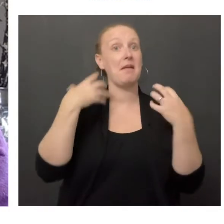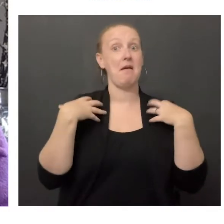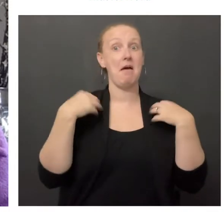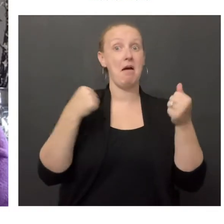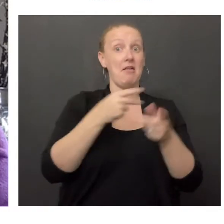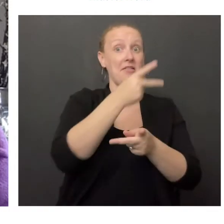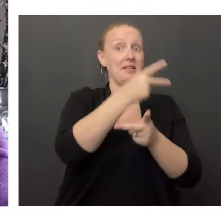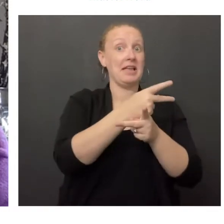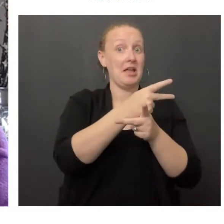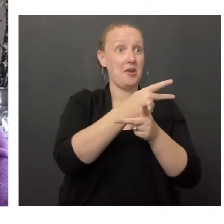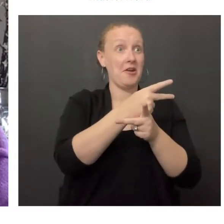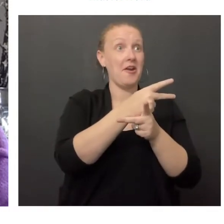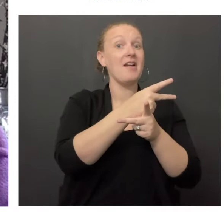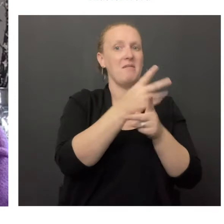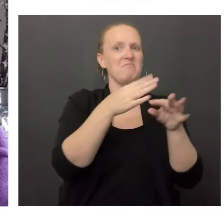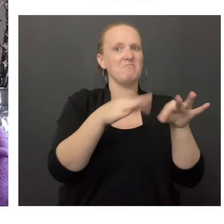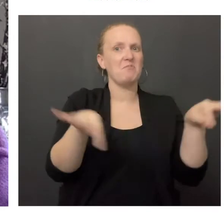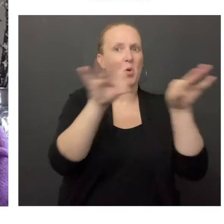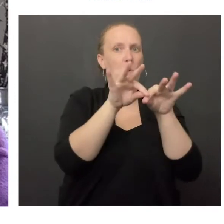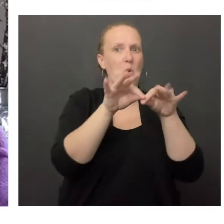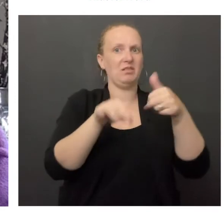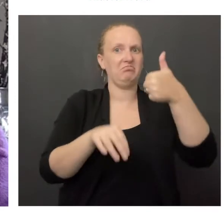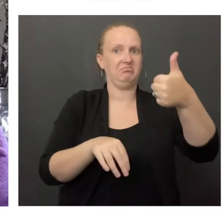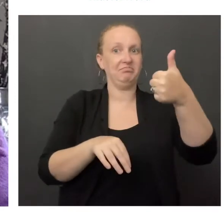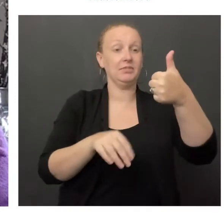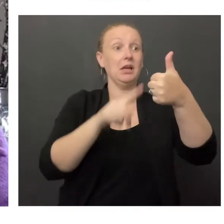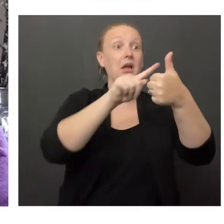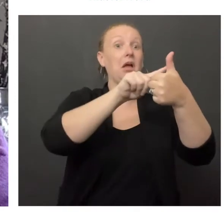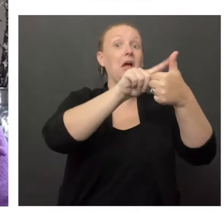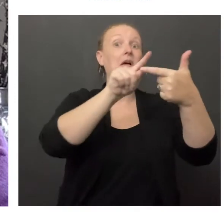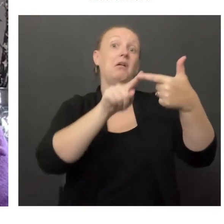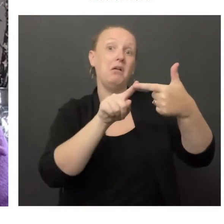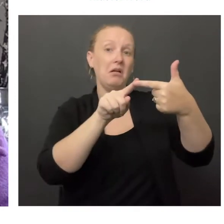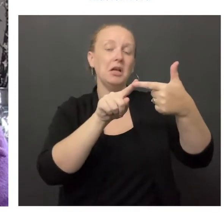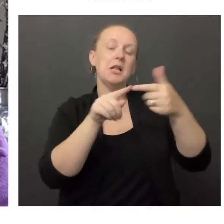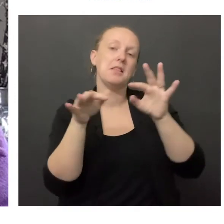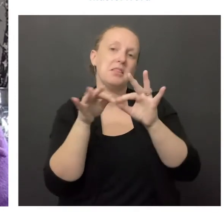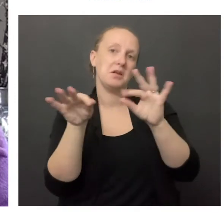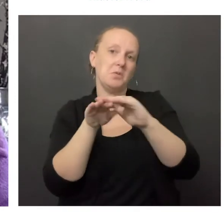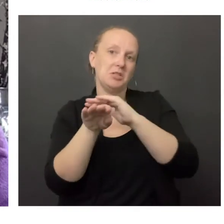and really it's not. The, um, whether you